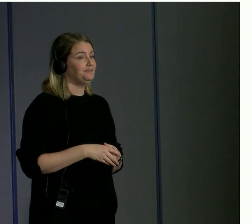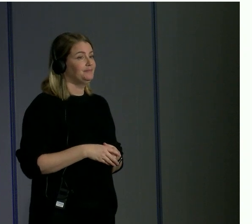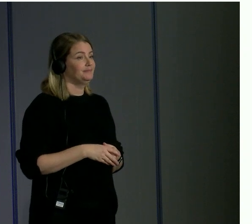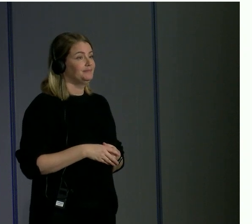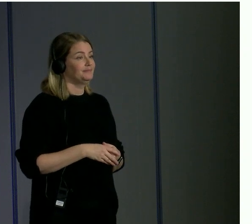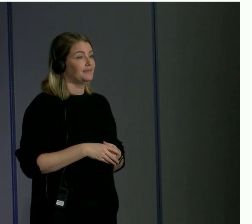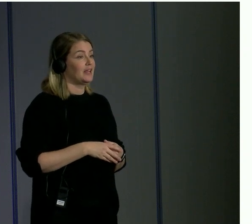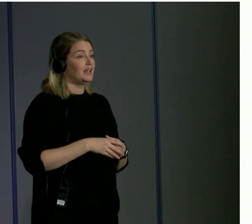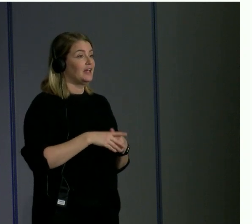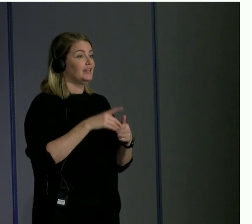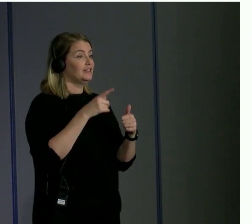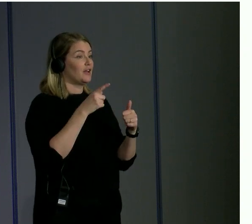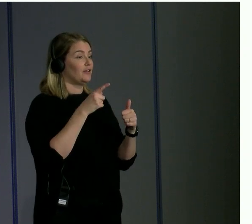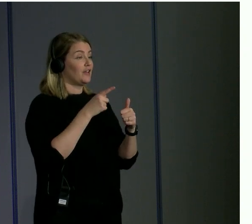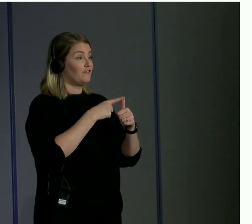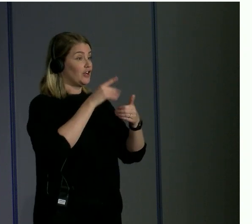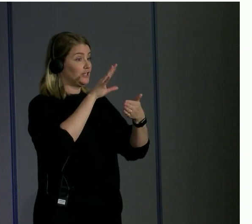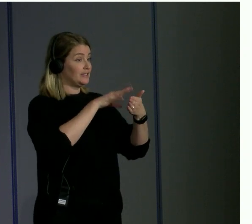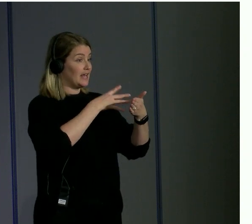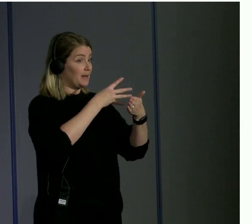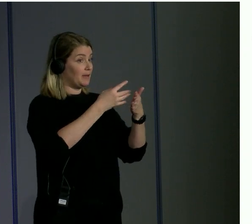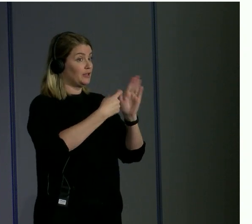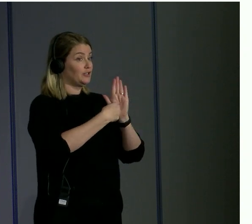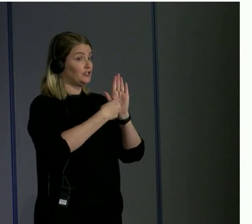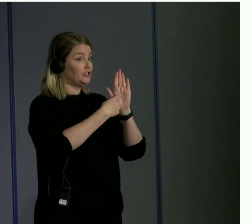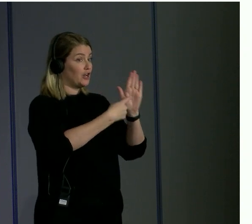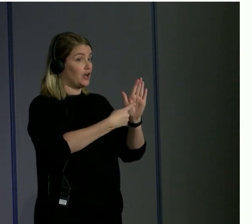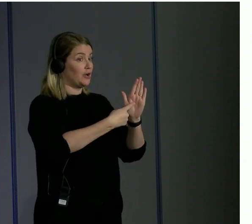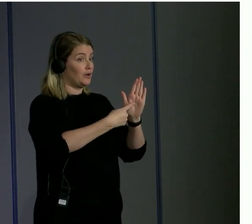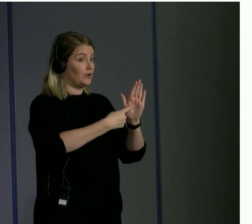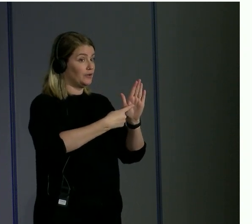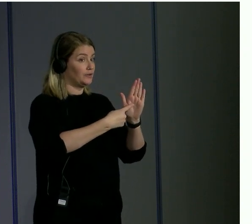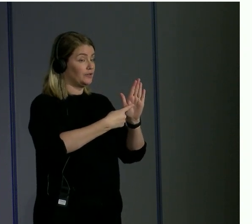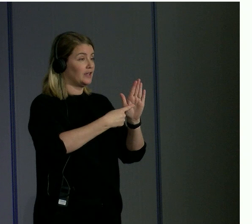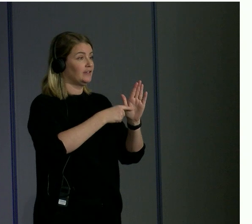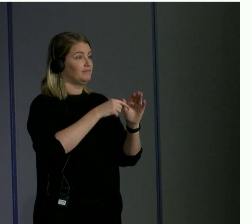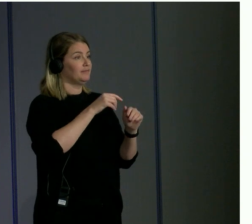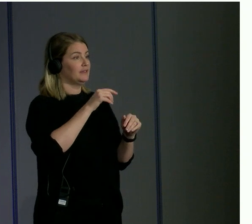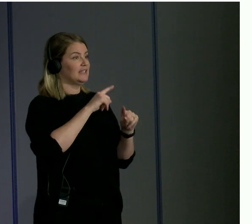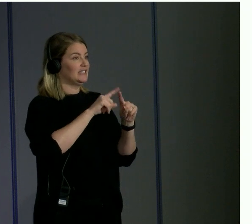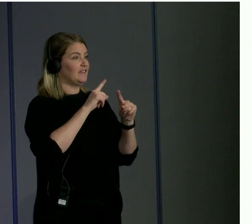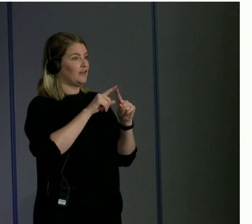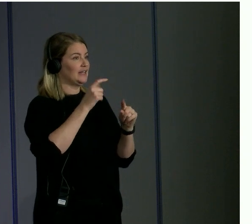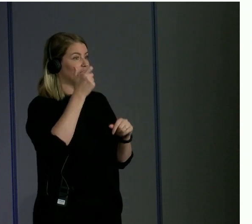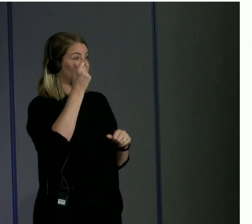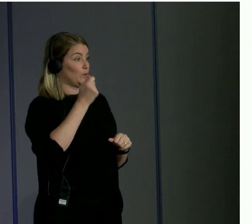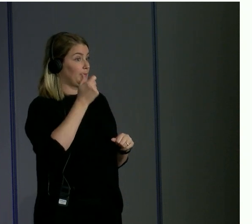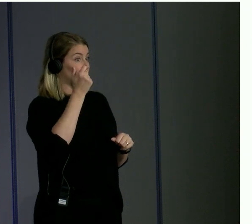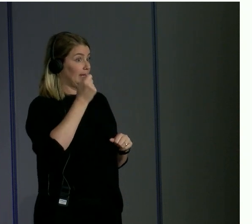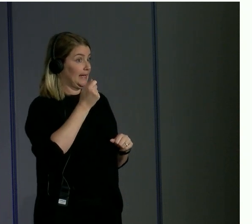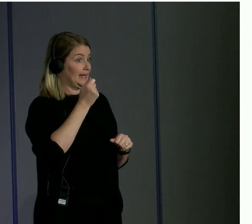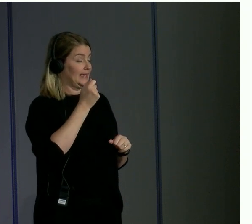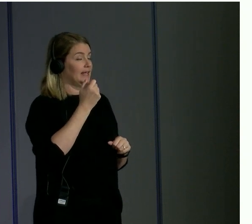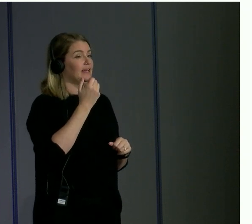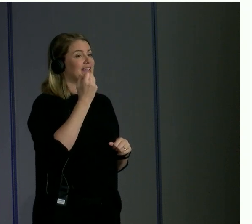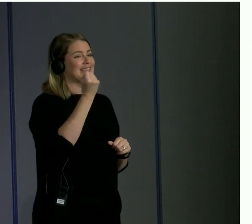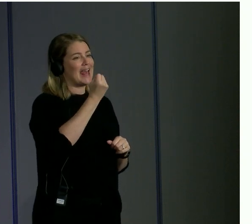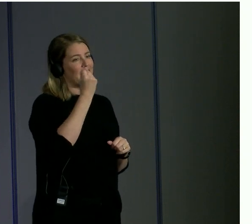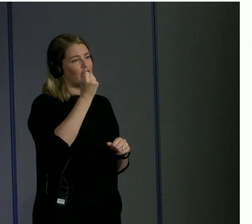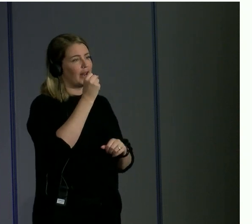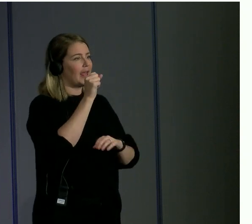The first table shows standard 5-show subscription. Saturday matinee, Sunday